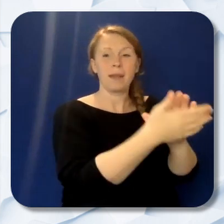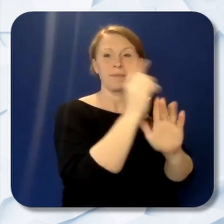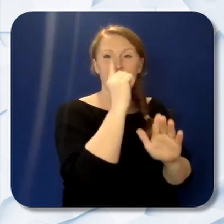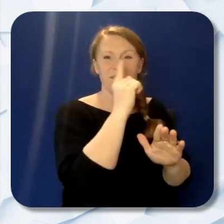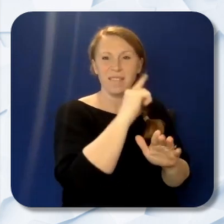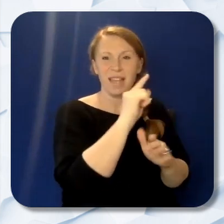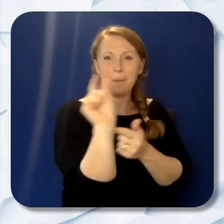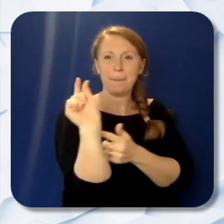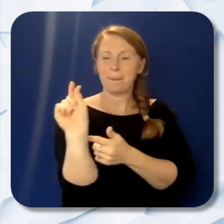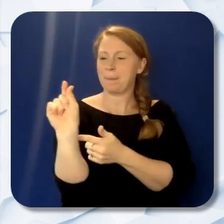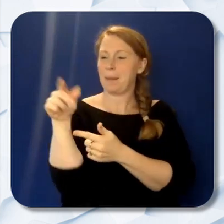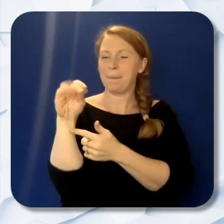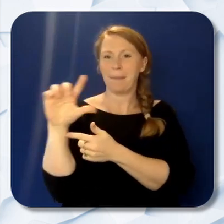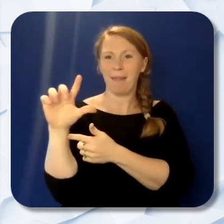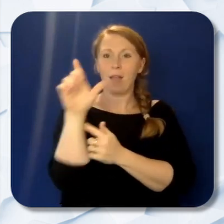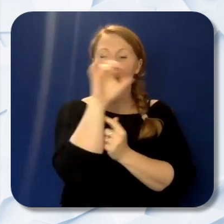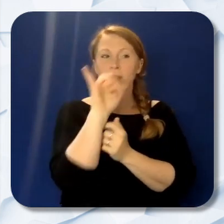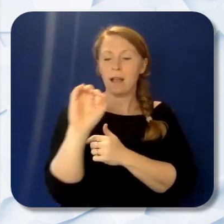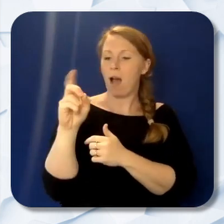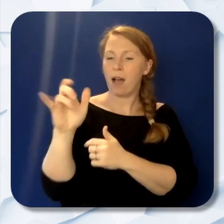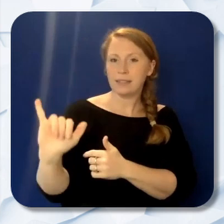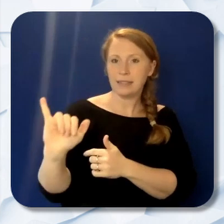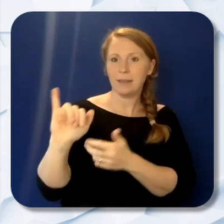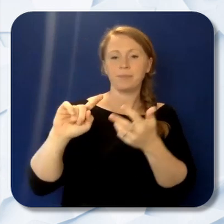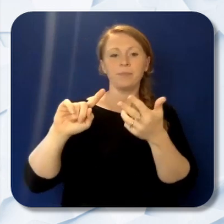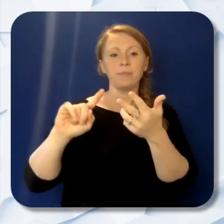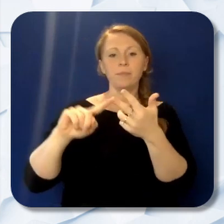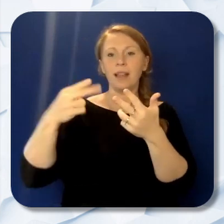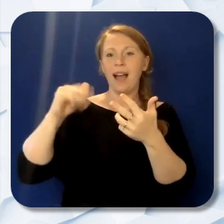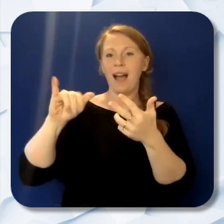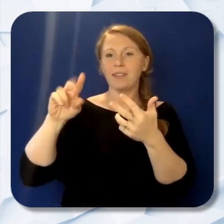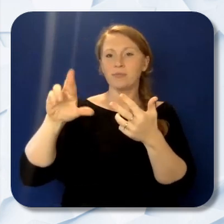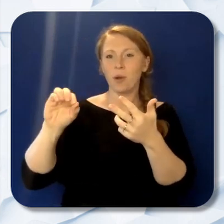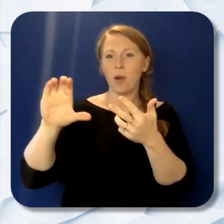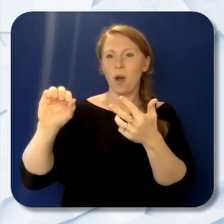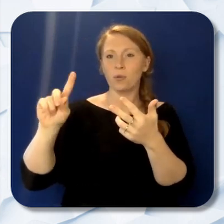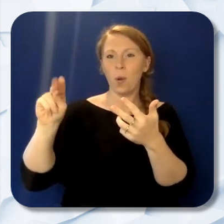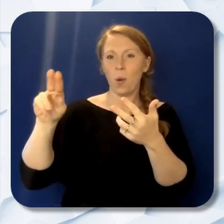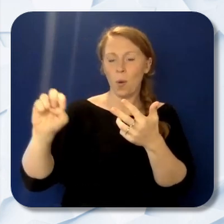that look like oxycontin or hydrocodone, or Vicodin, or at all. But in fact, those pills